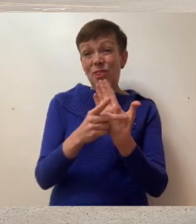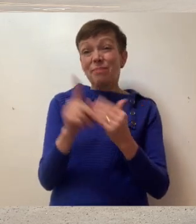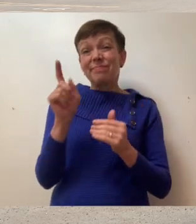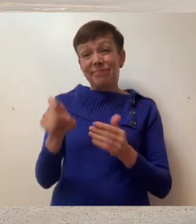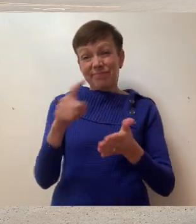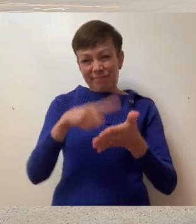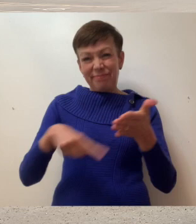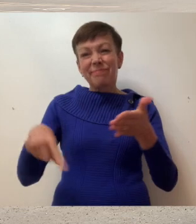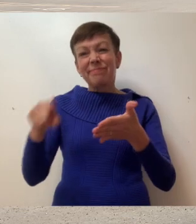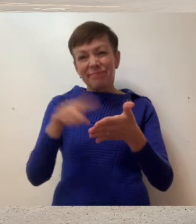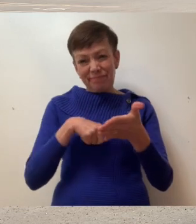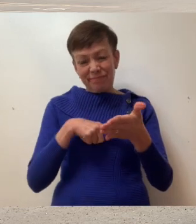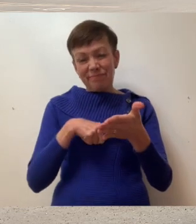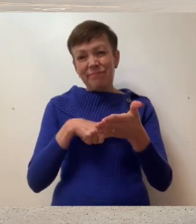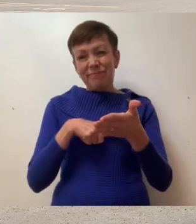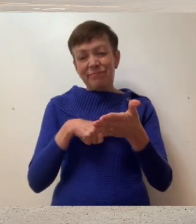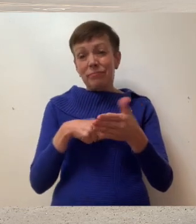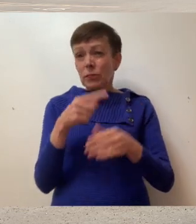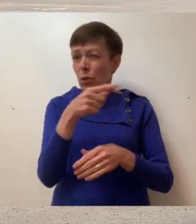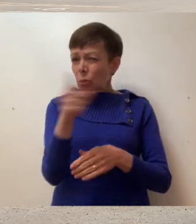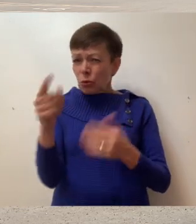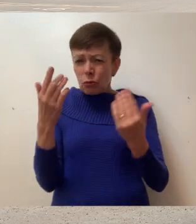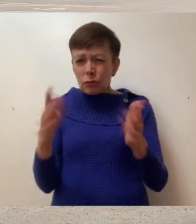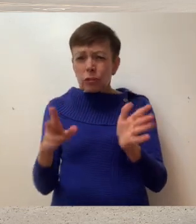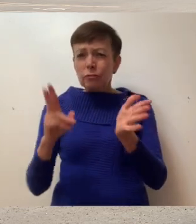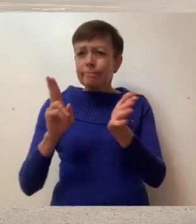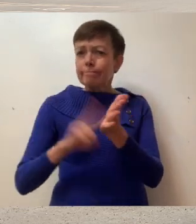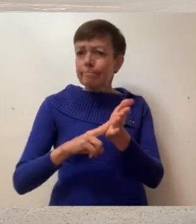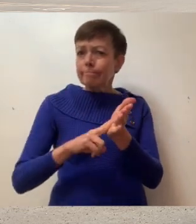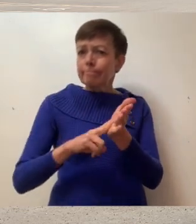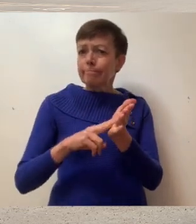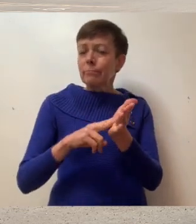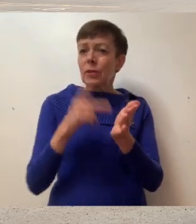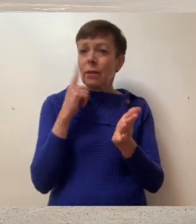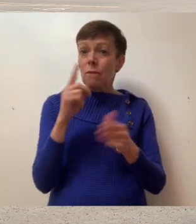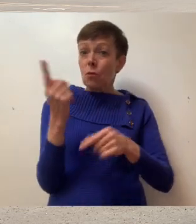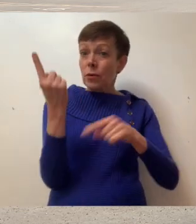For people who have already registered for summer programs and day camps, those users